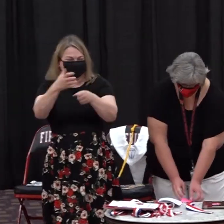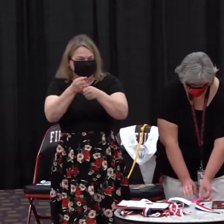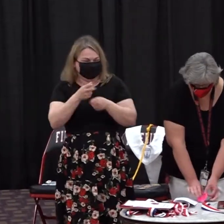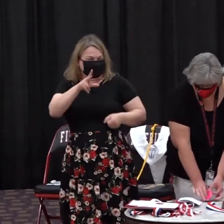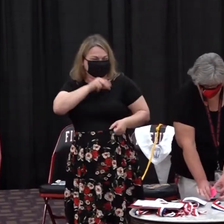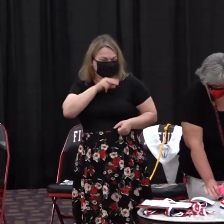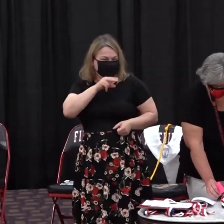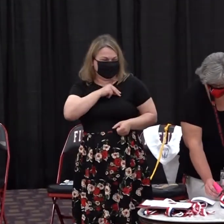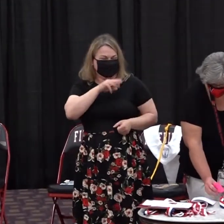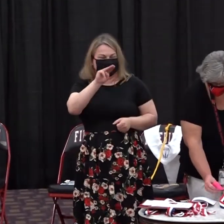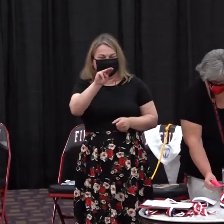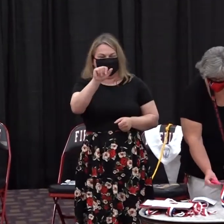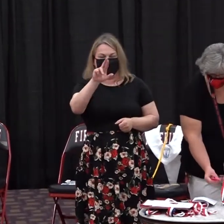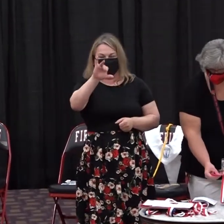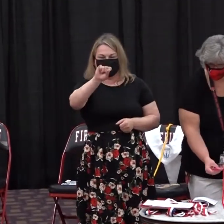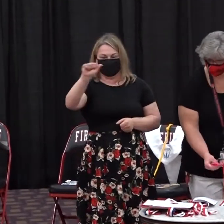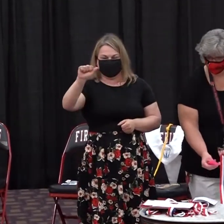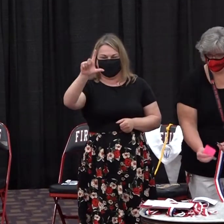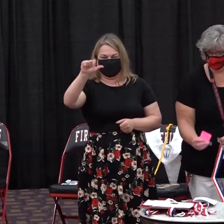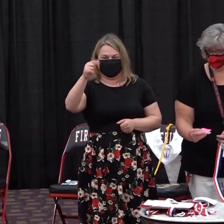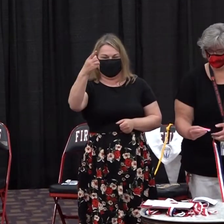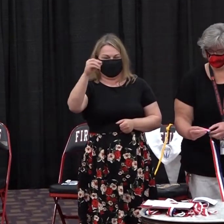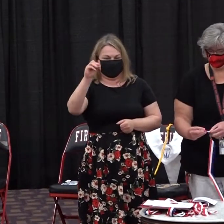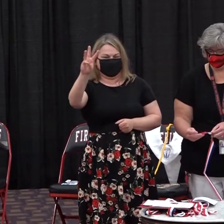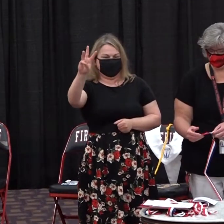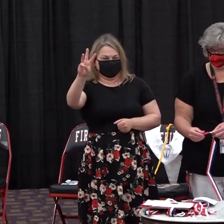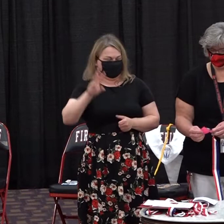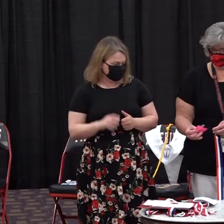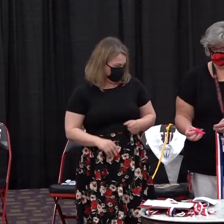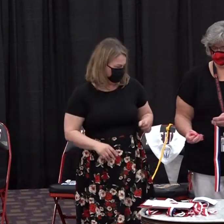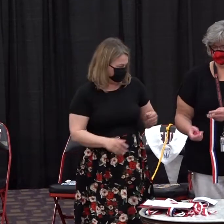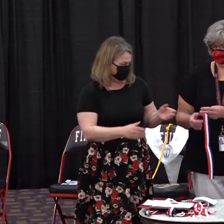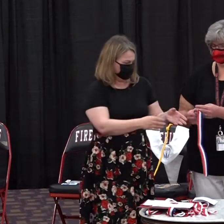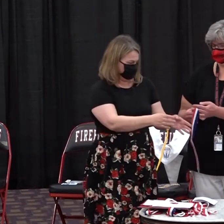The second student to receive this award is Marissa LaGow.